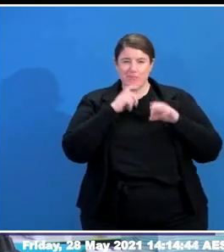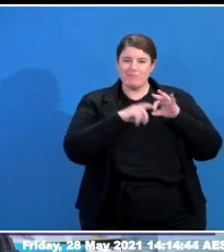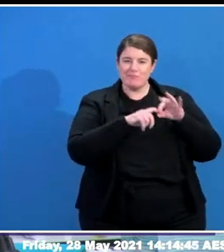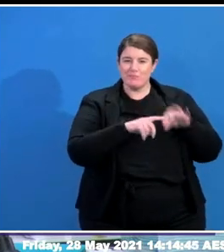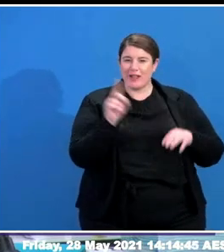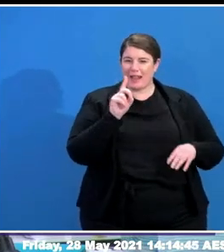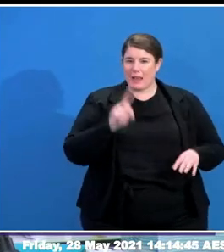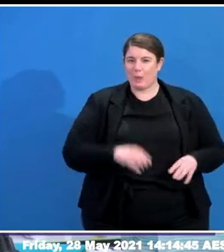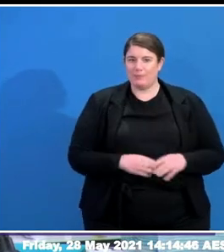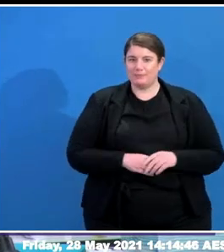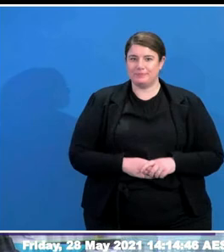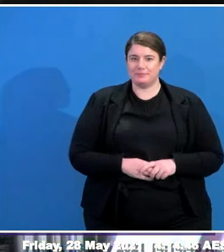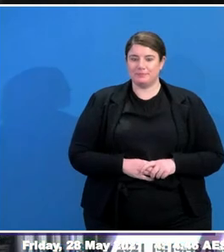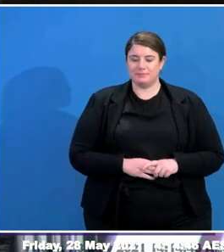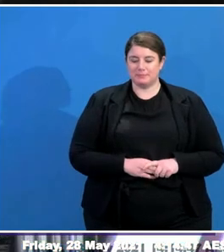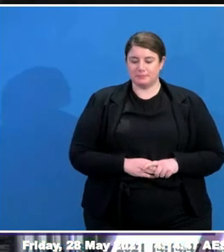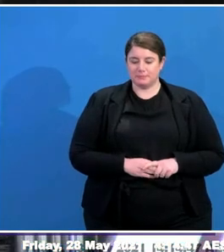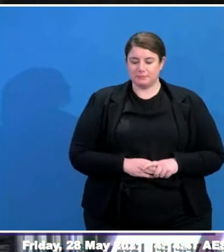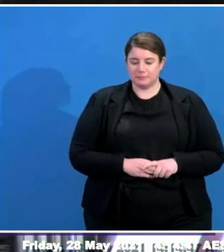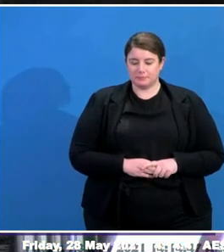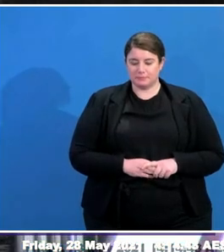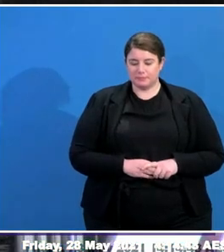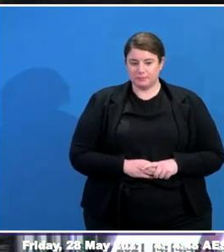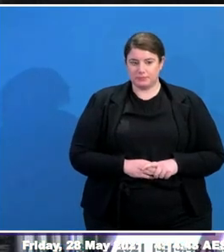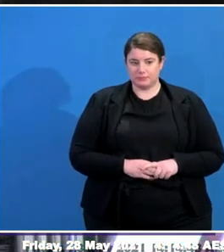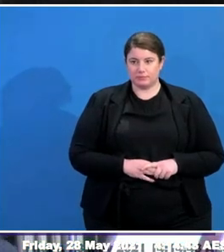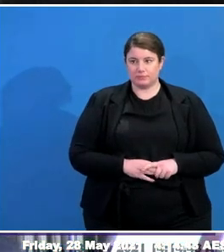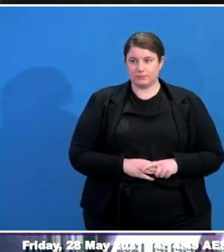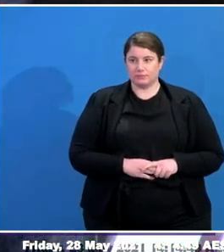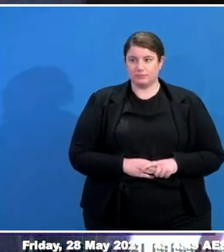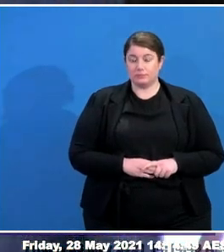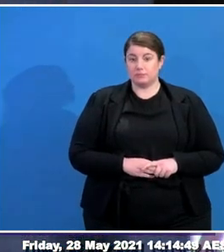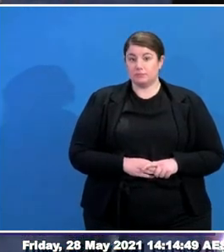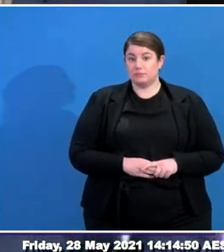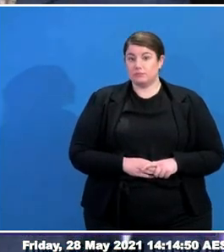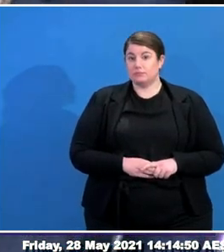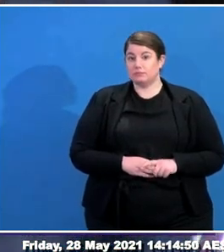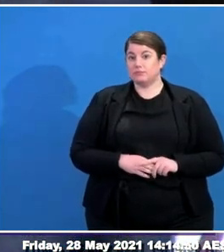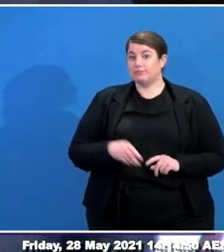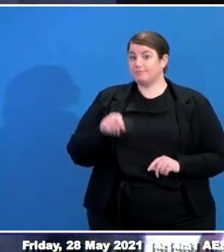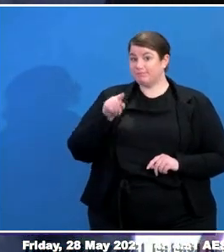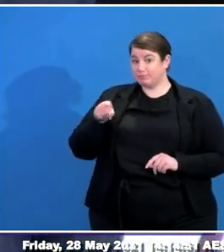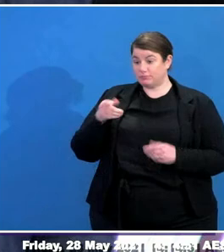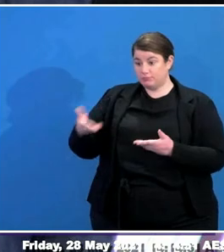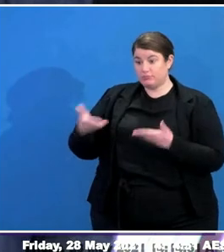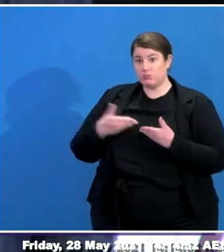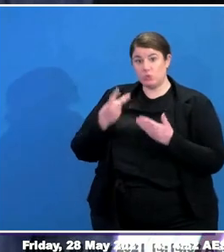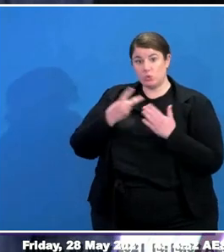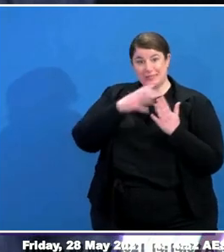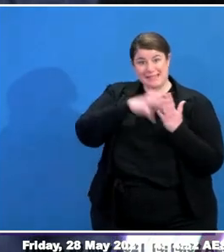Thank you, Mr Head. You've made two statements in relation to this hearing, one dated